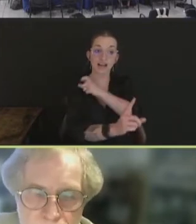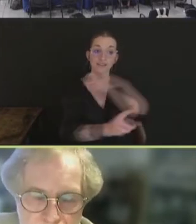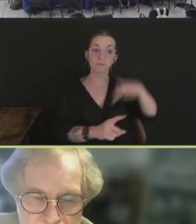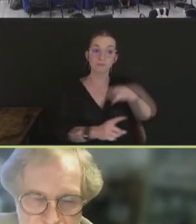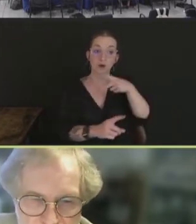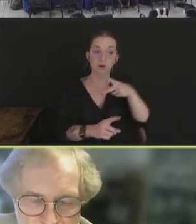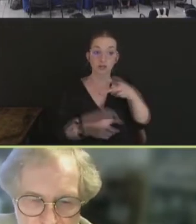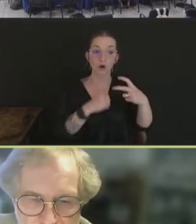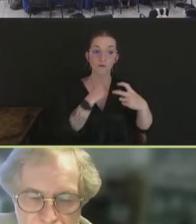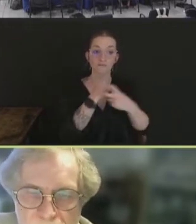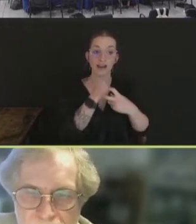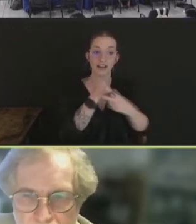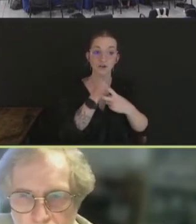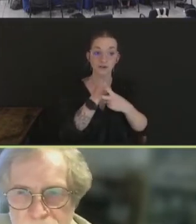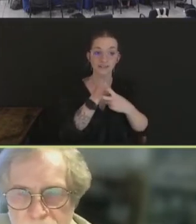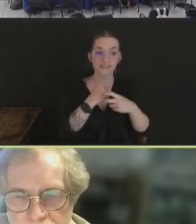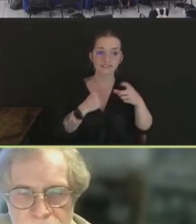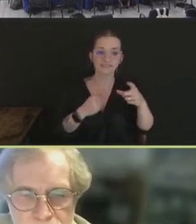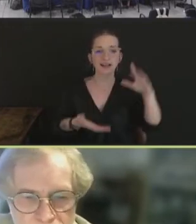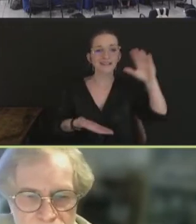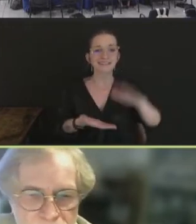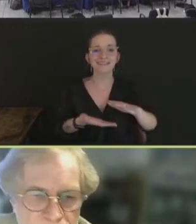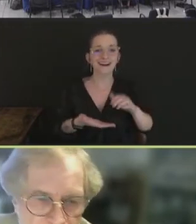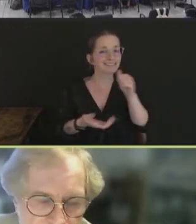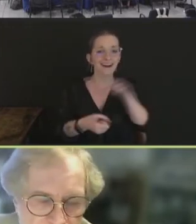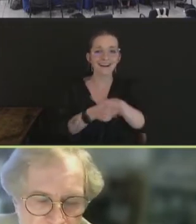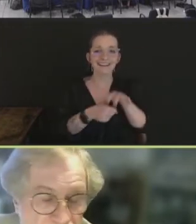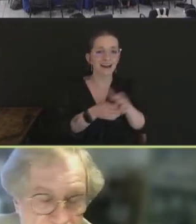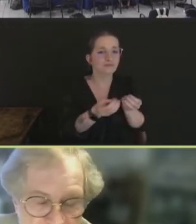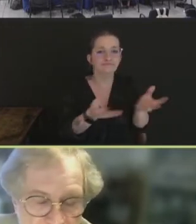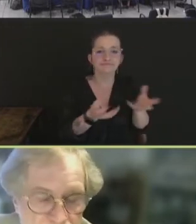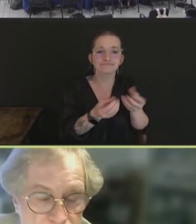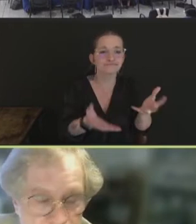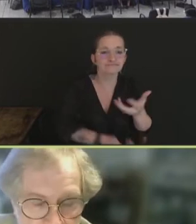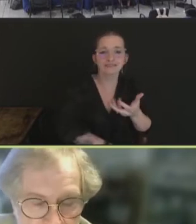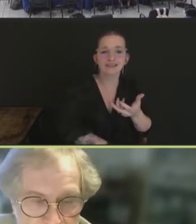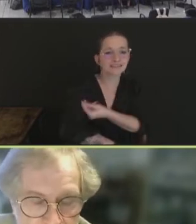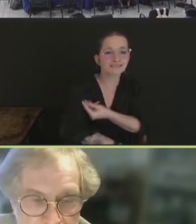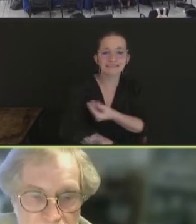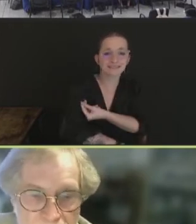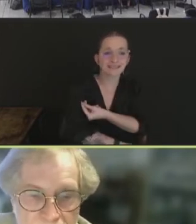immunization, allowing Sabin-like strains to, to circulate.